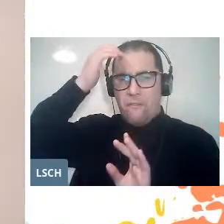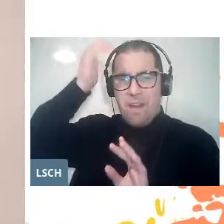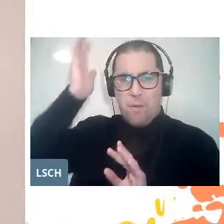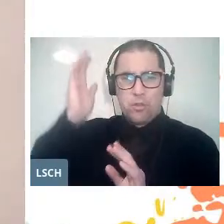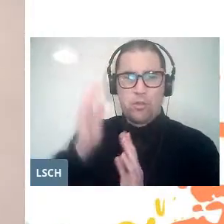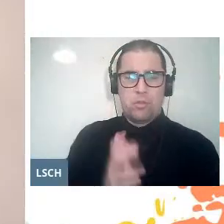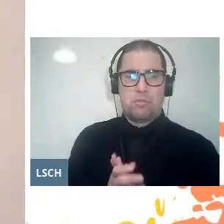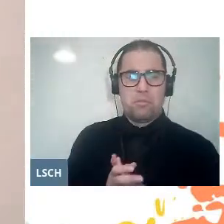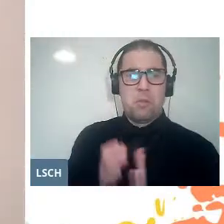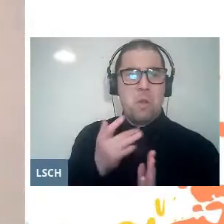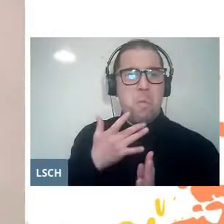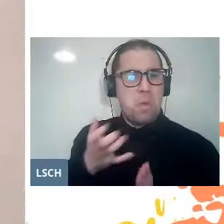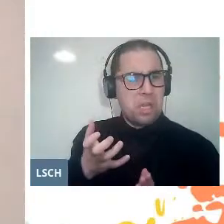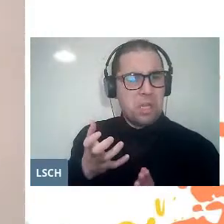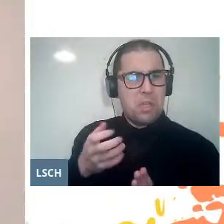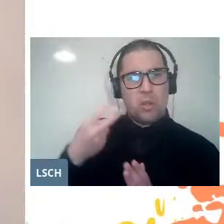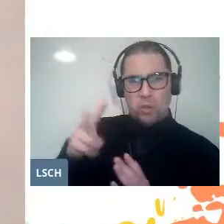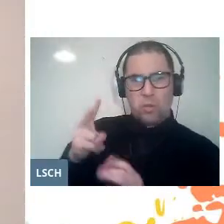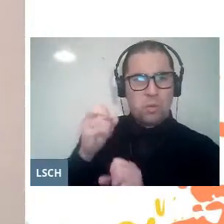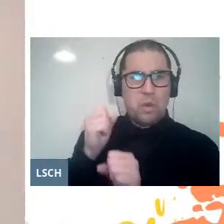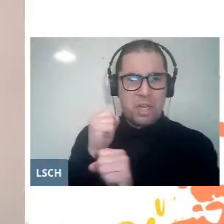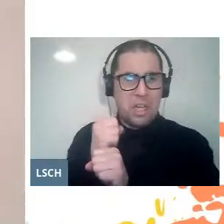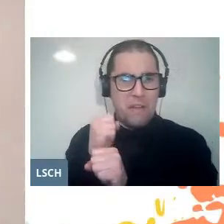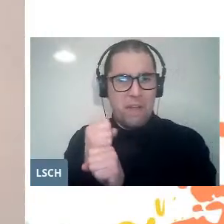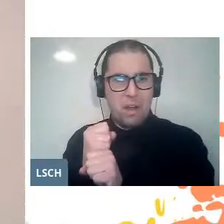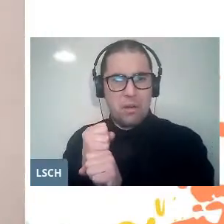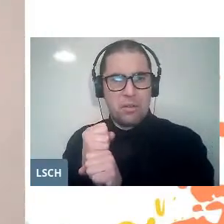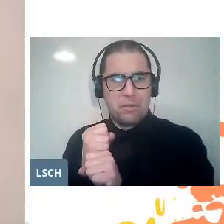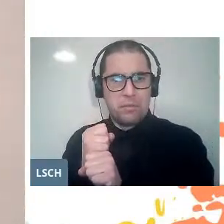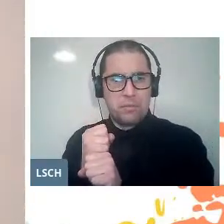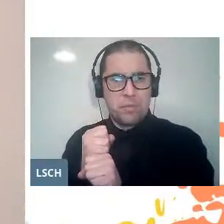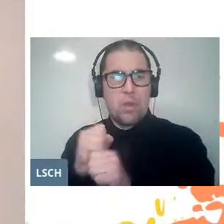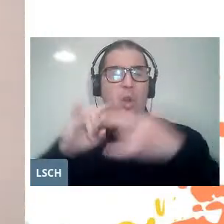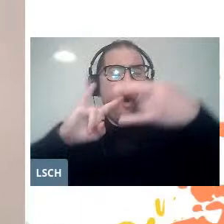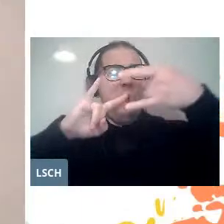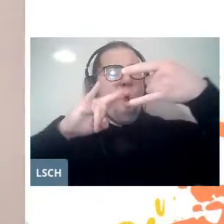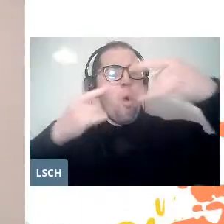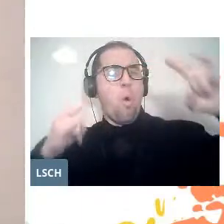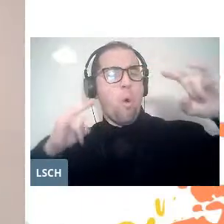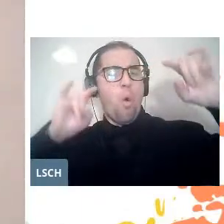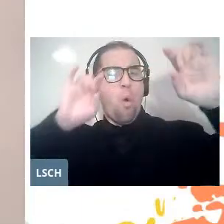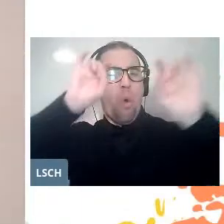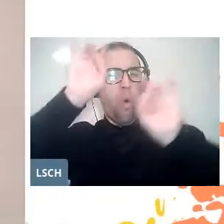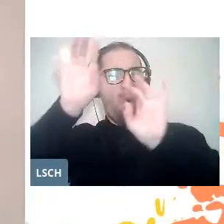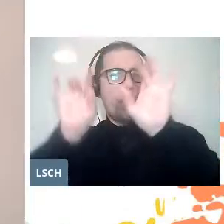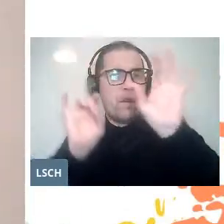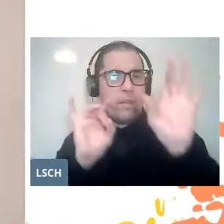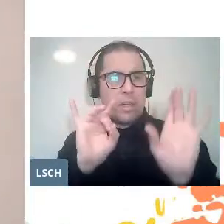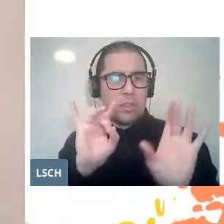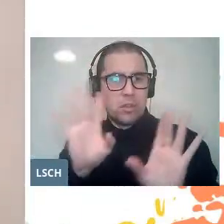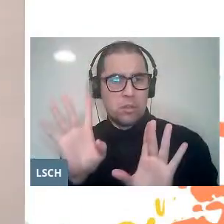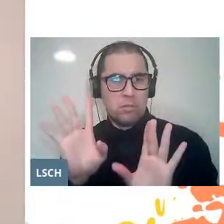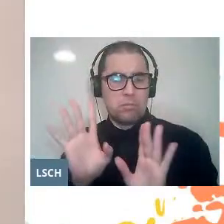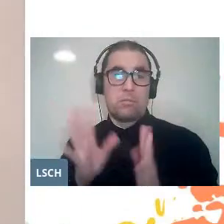because his work has to do with the universe of stars, according to Pythagoras.